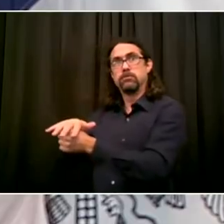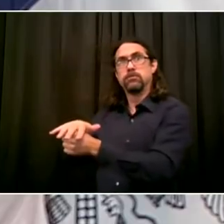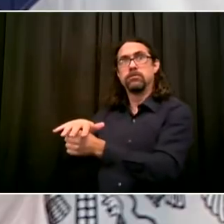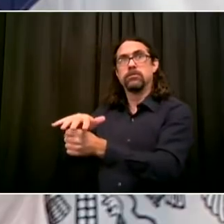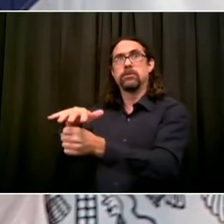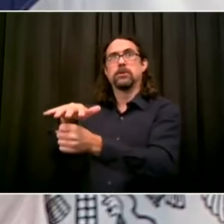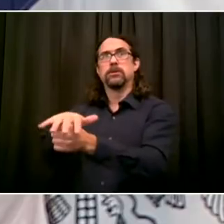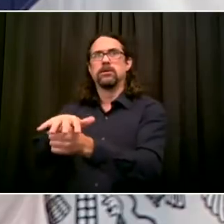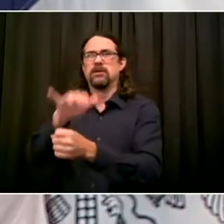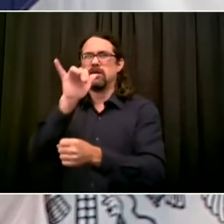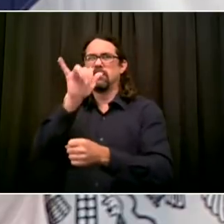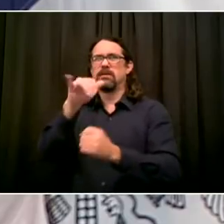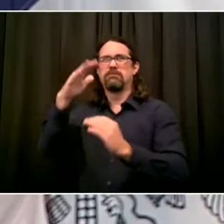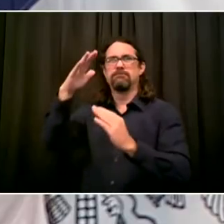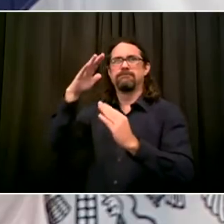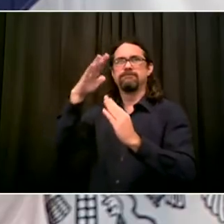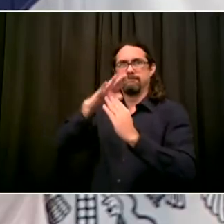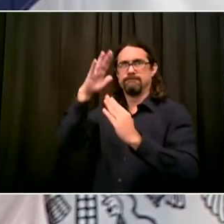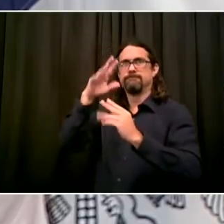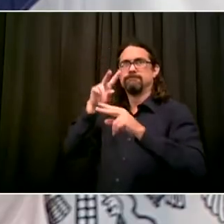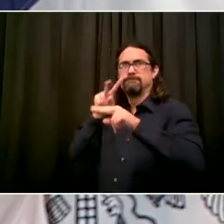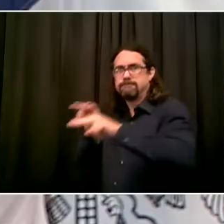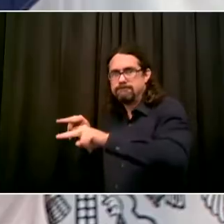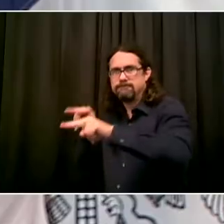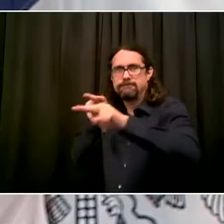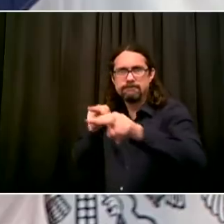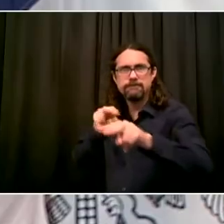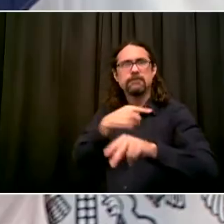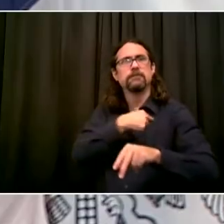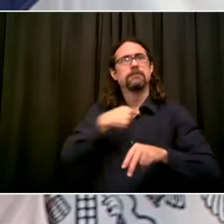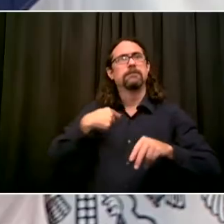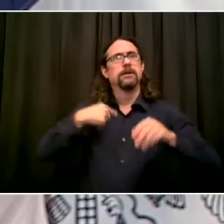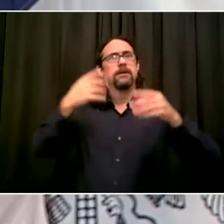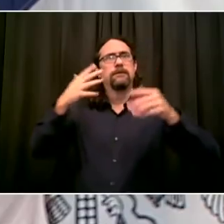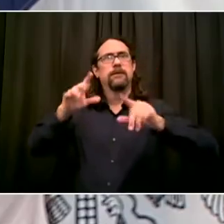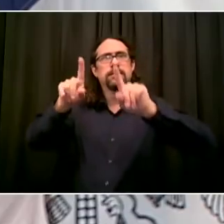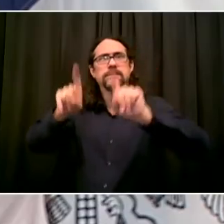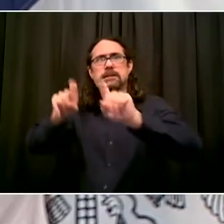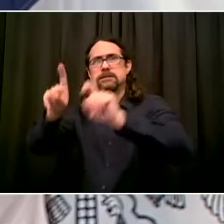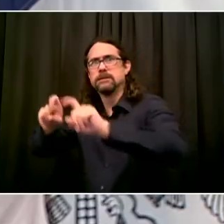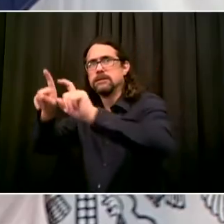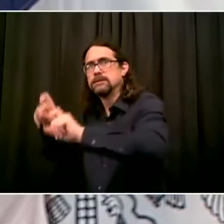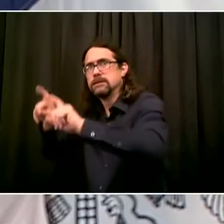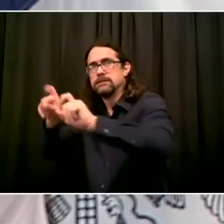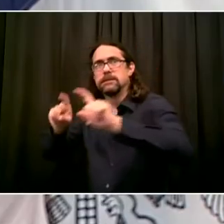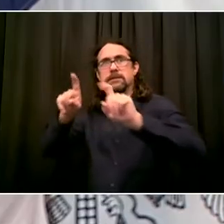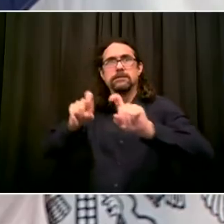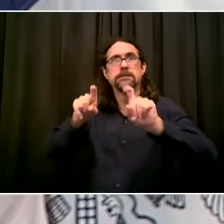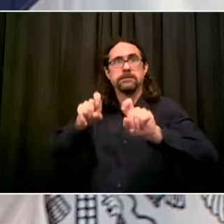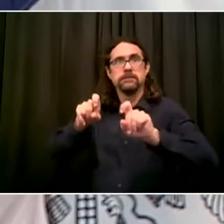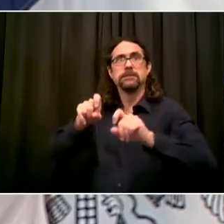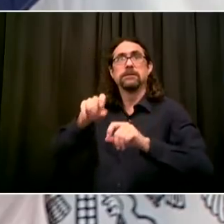178 TESTS IN THE SCHOOLS AND ONLY ONE CAE MBAK C POSITIVE. THAT HAS BEEN